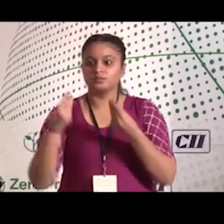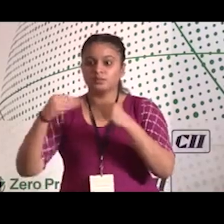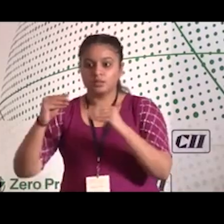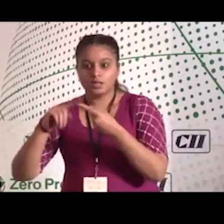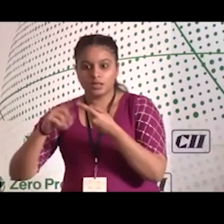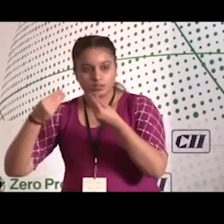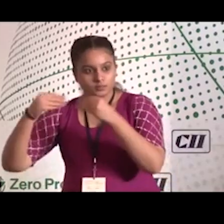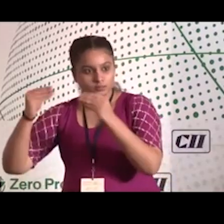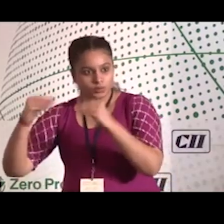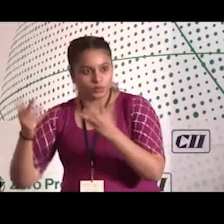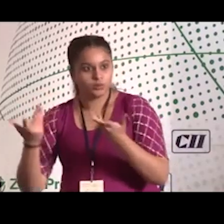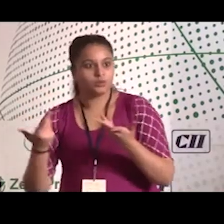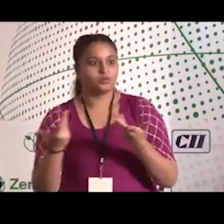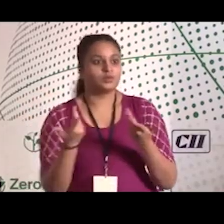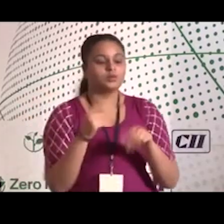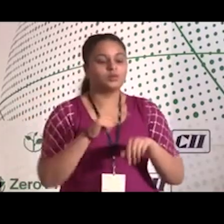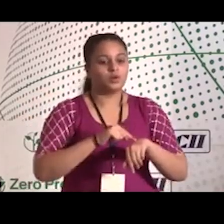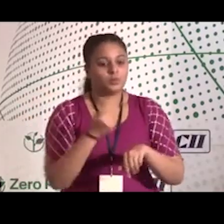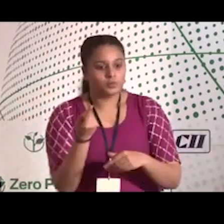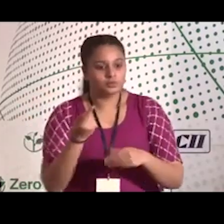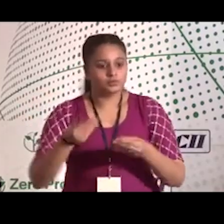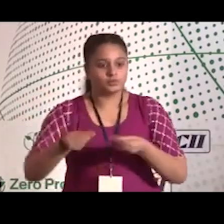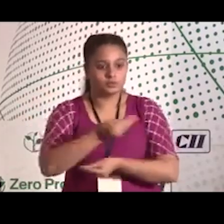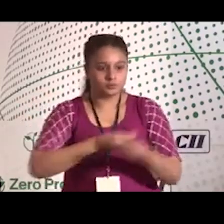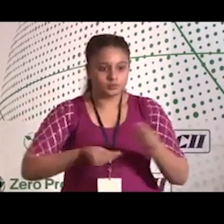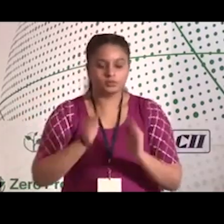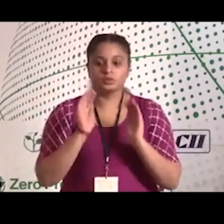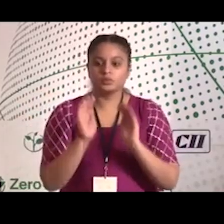kind of an opportunity, business development opportunities, support.